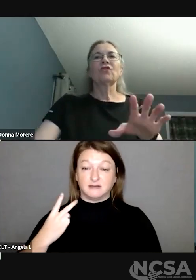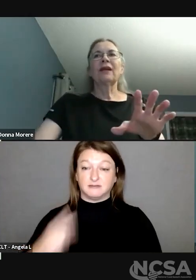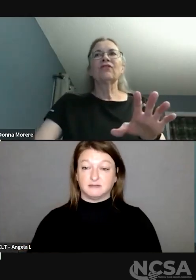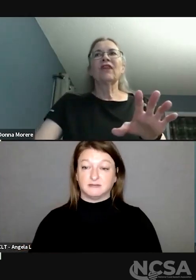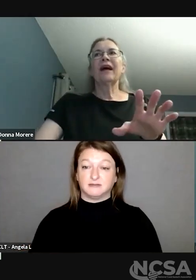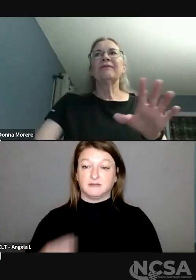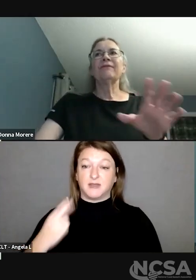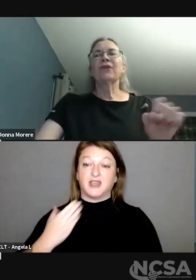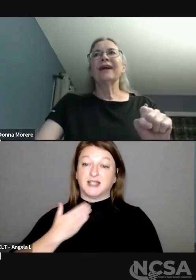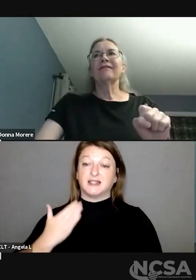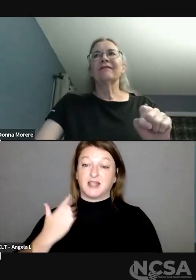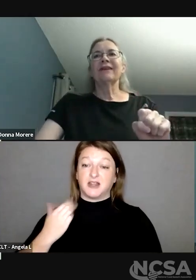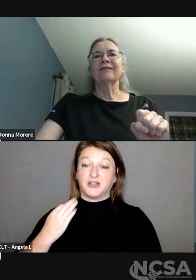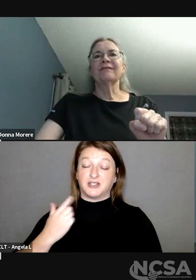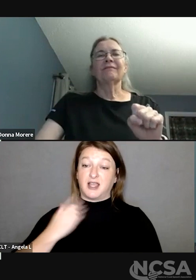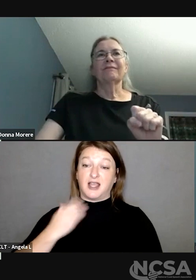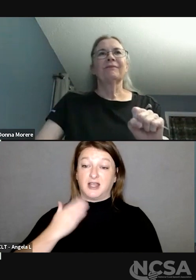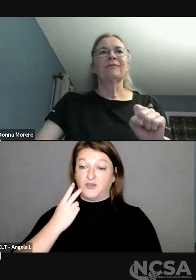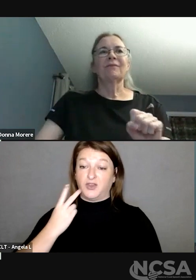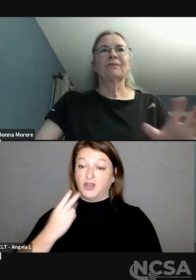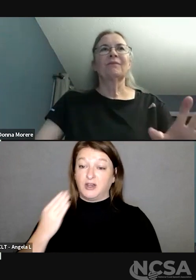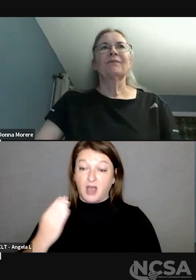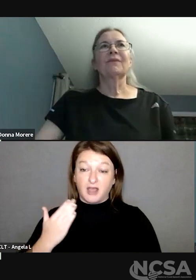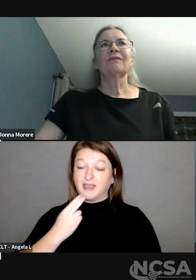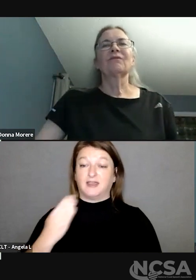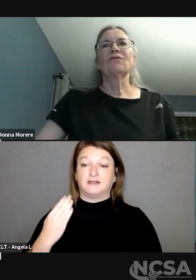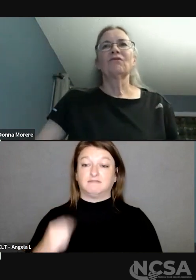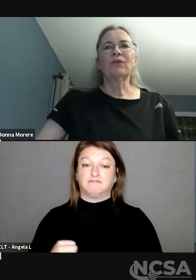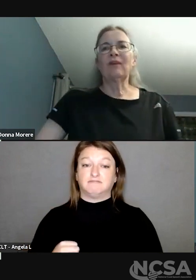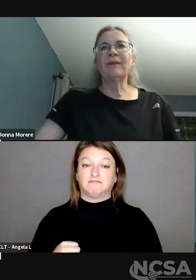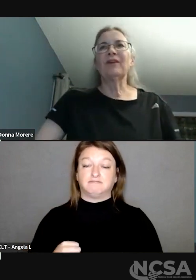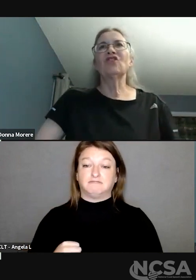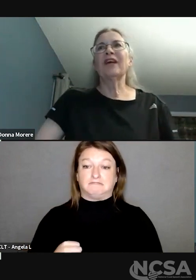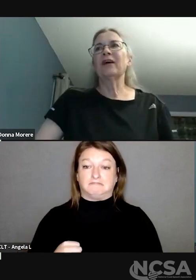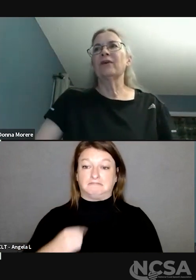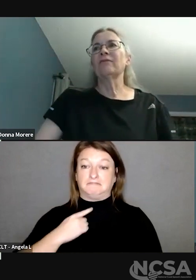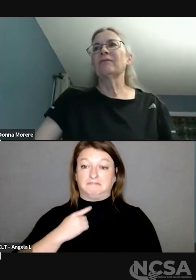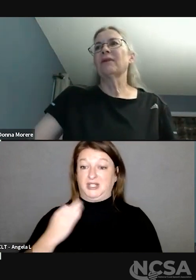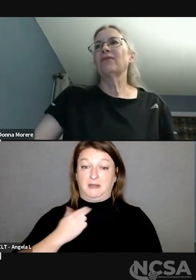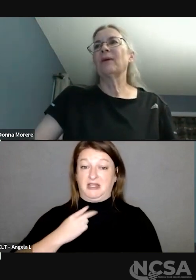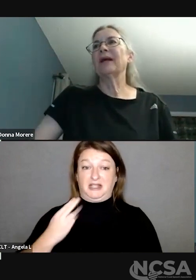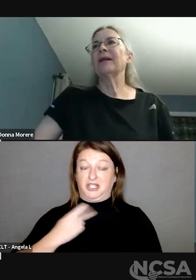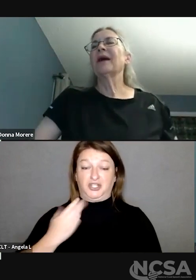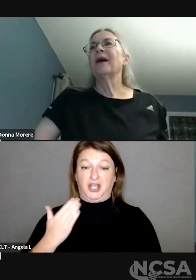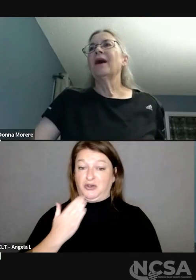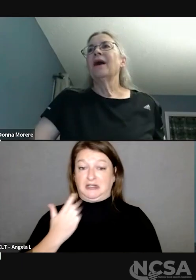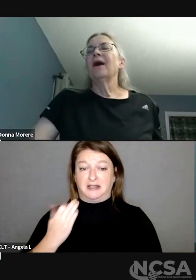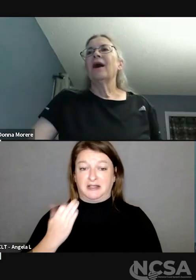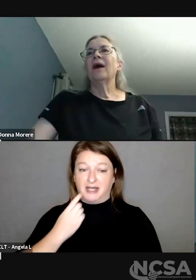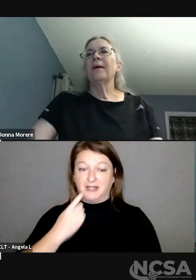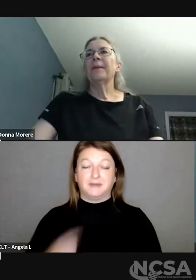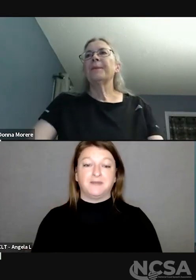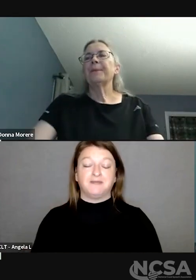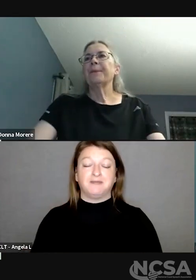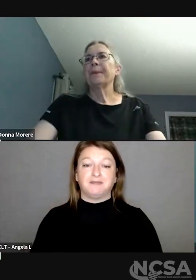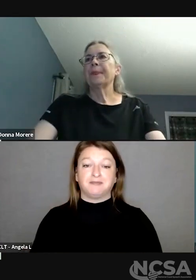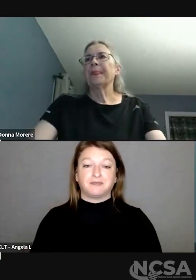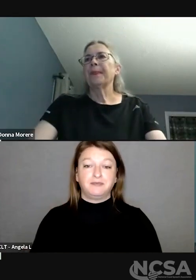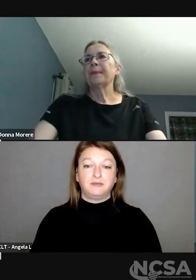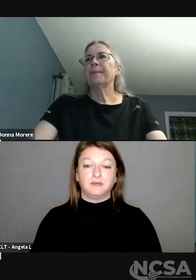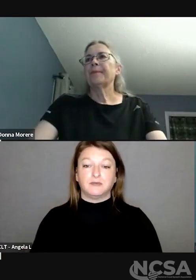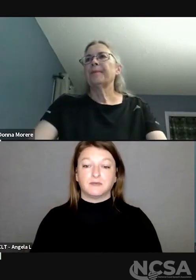If you're not, then put something in the chat or tell somebody